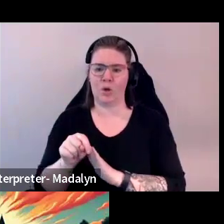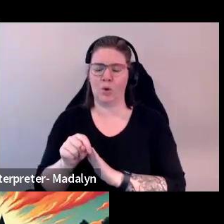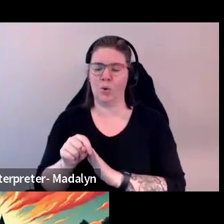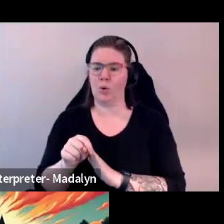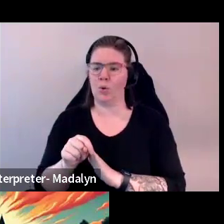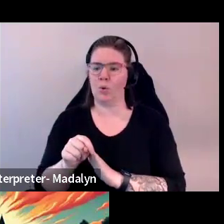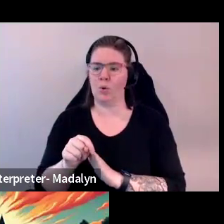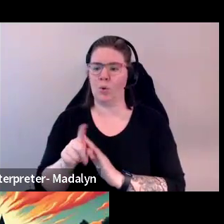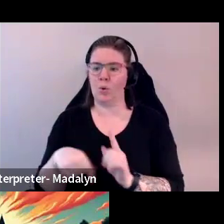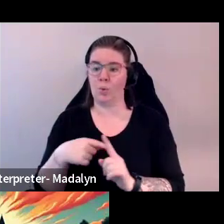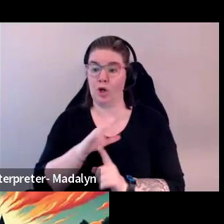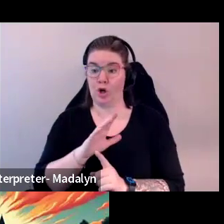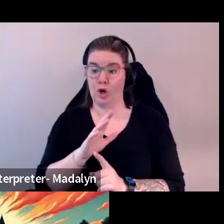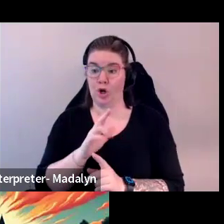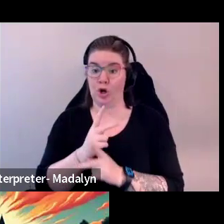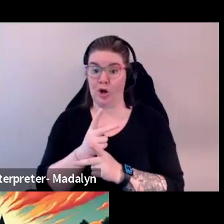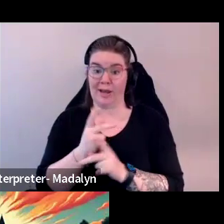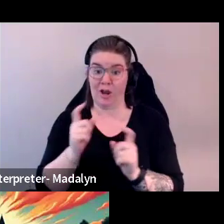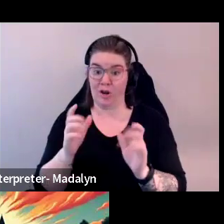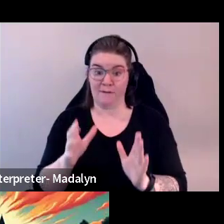Don Posh: when her caregivers doesn't don't show up.